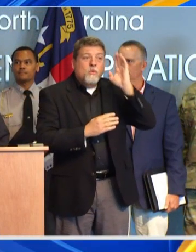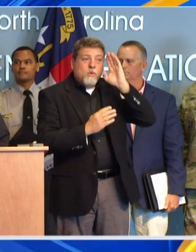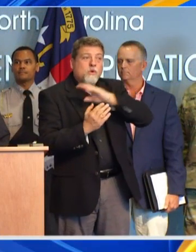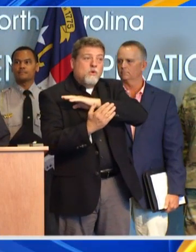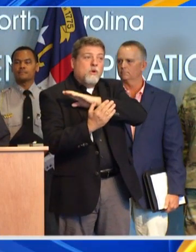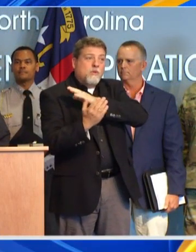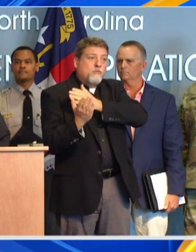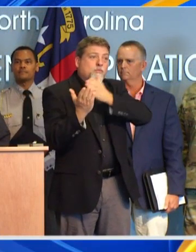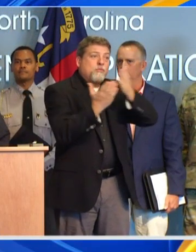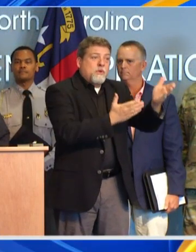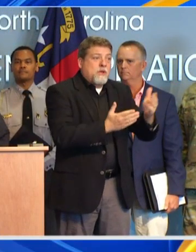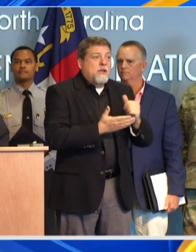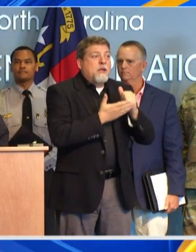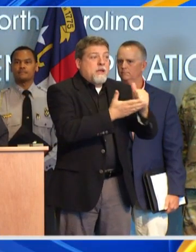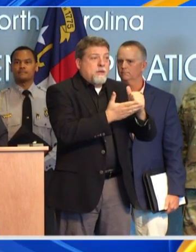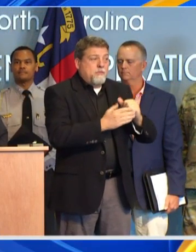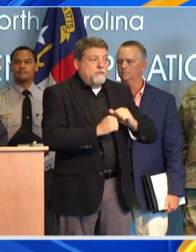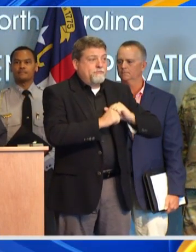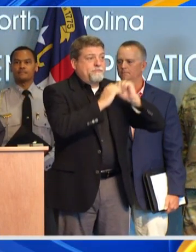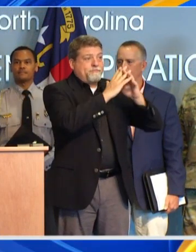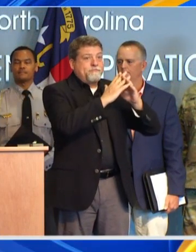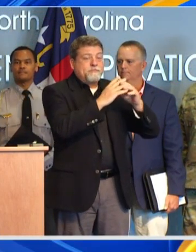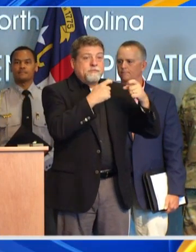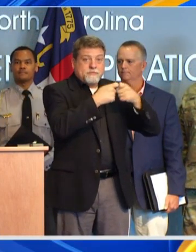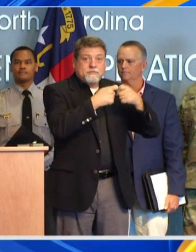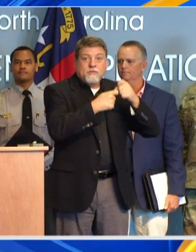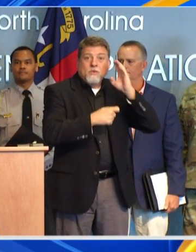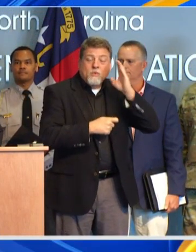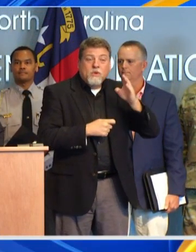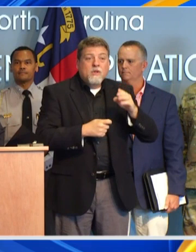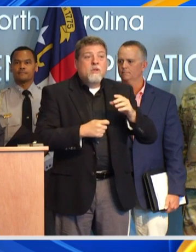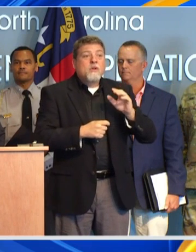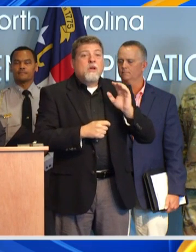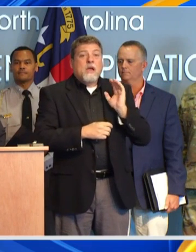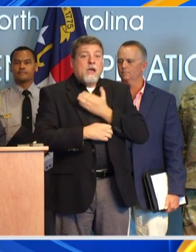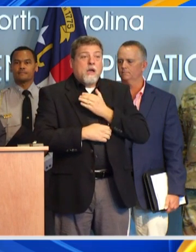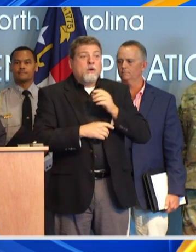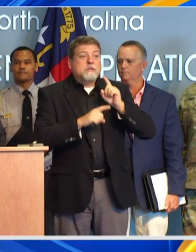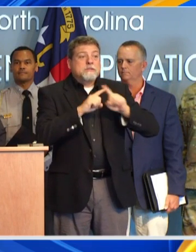FRUSTRATING WAIT. AND WE WANT YOU TO KNOW THAT